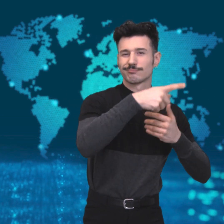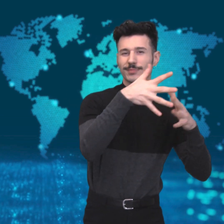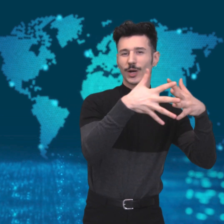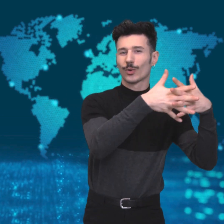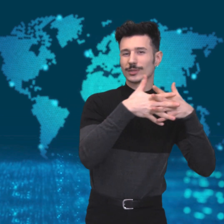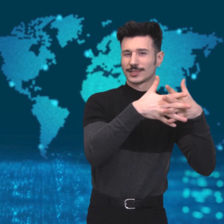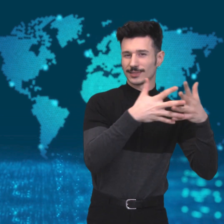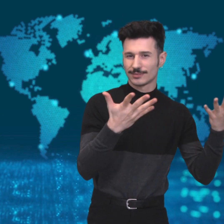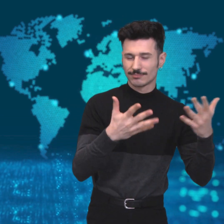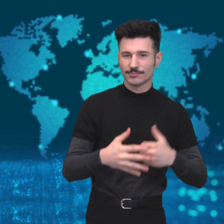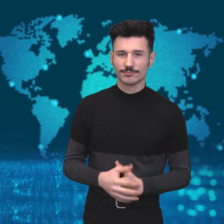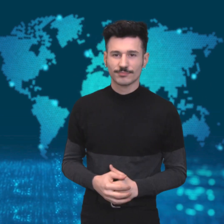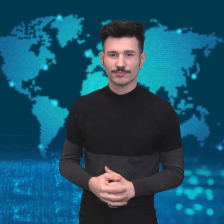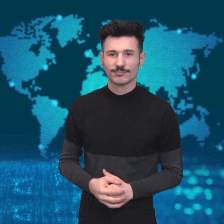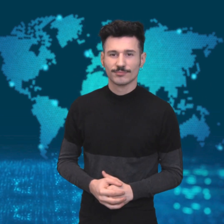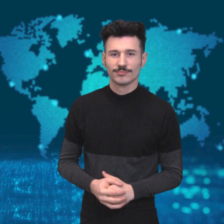spying for the US.